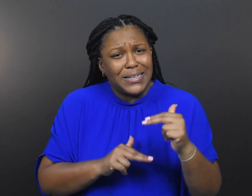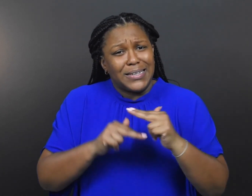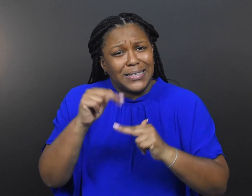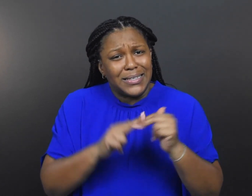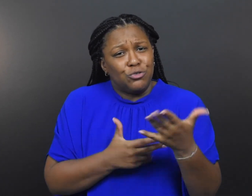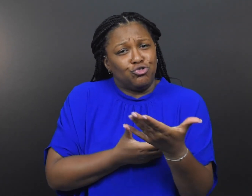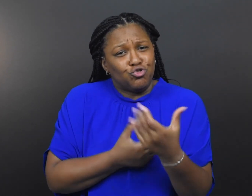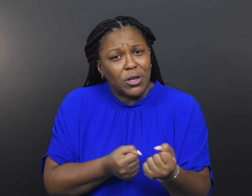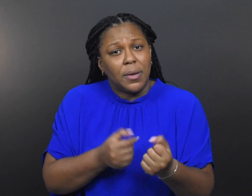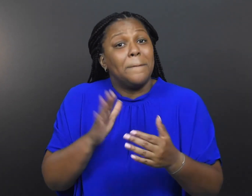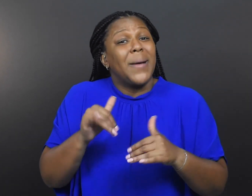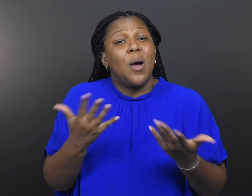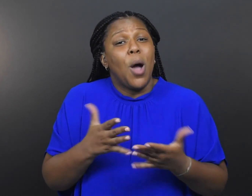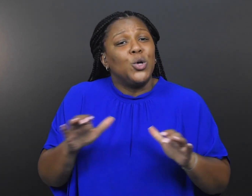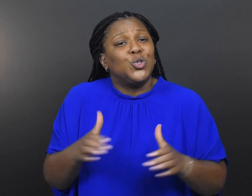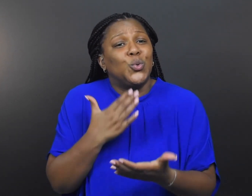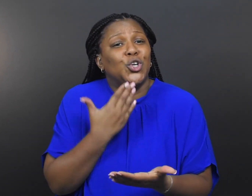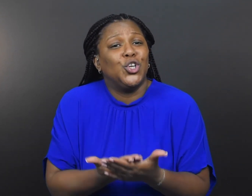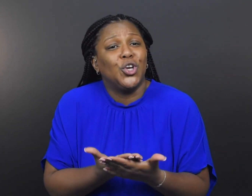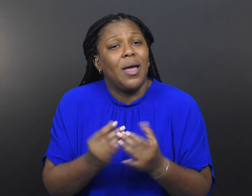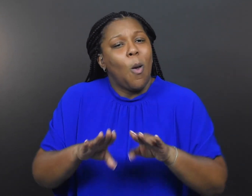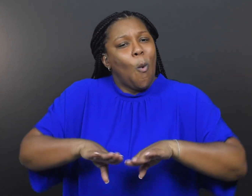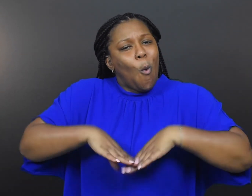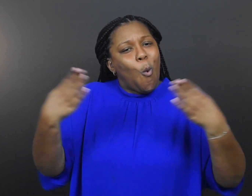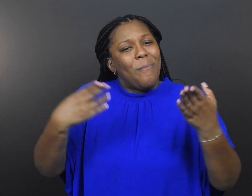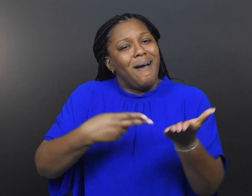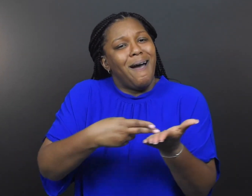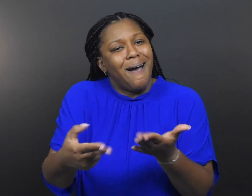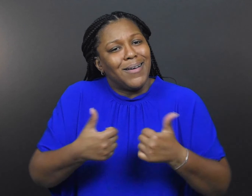by doing good, open, honest science.”